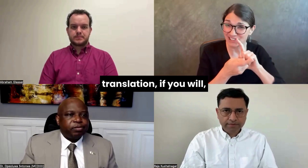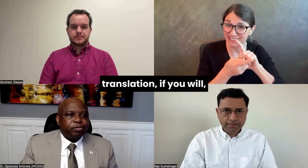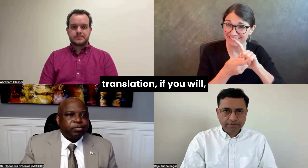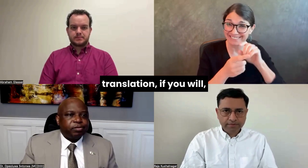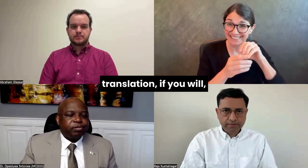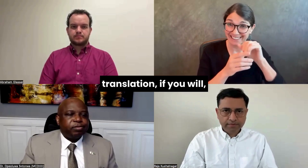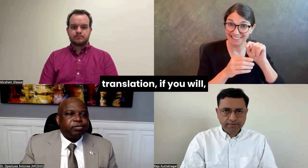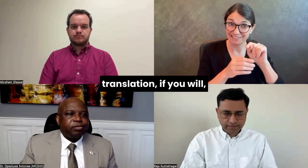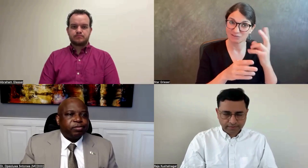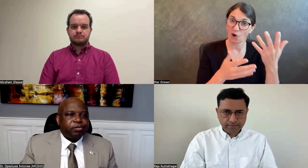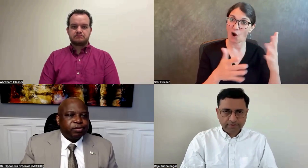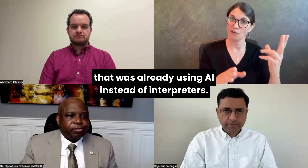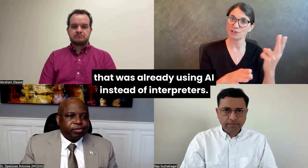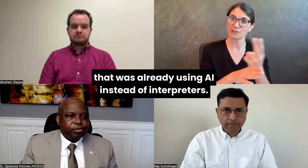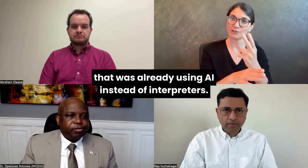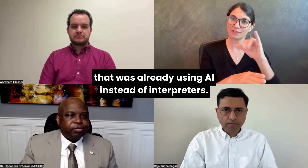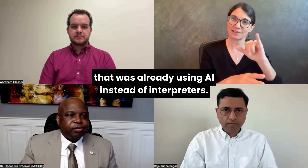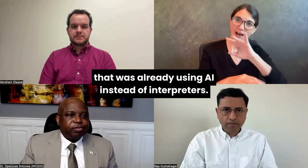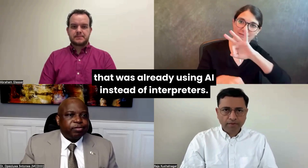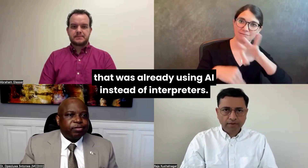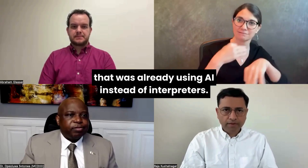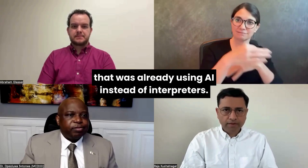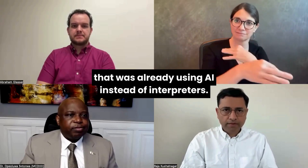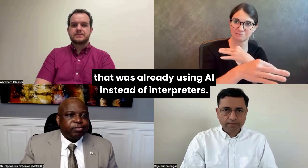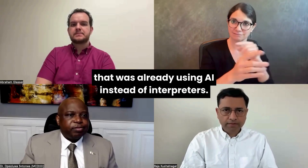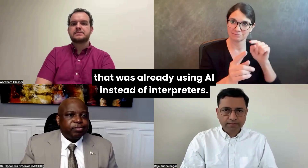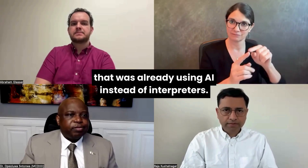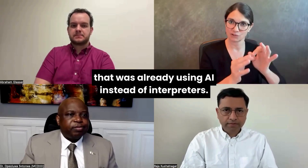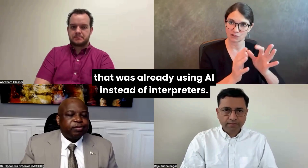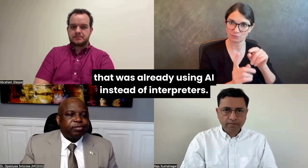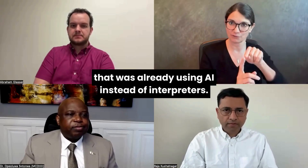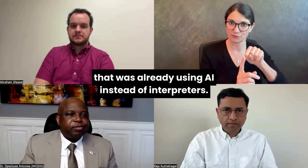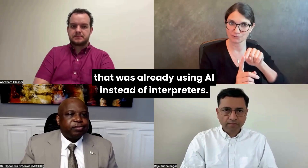that was already using AI instead of interpreters.